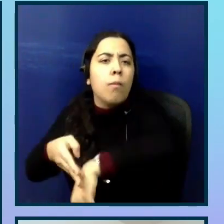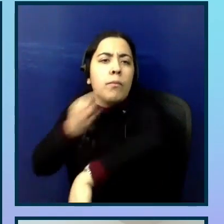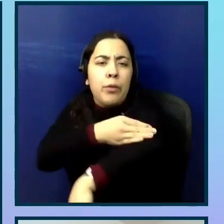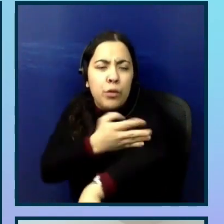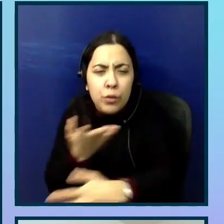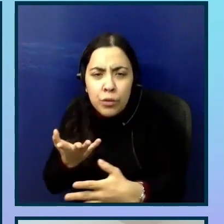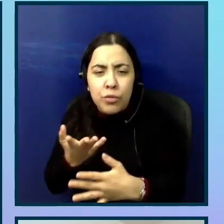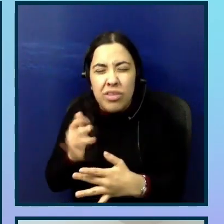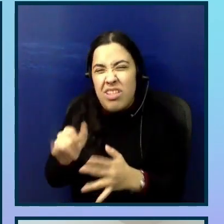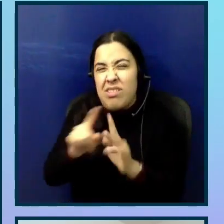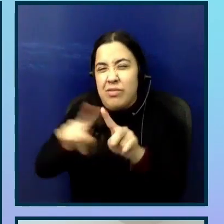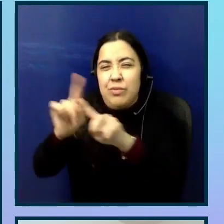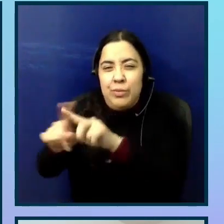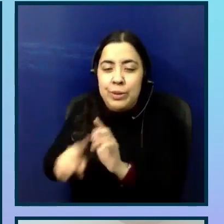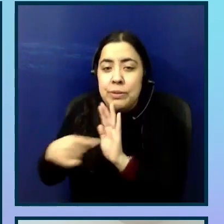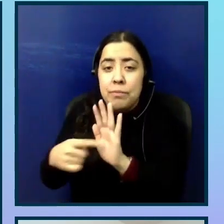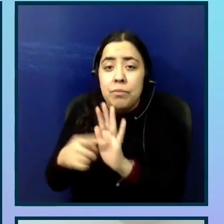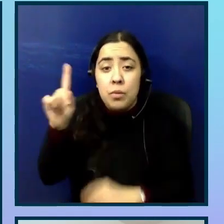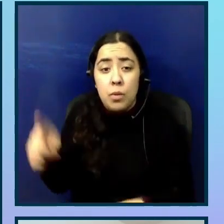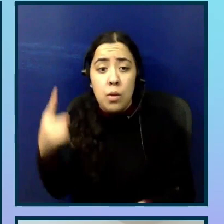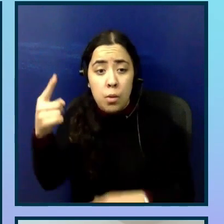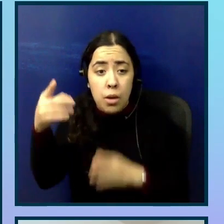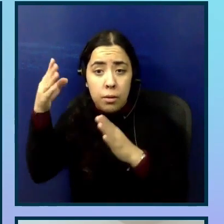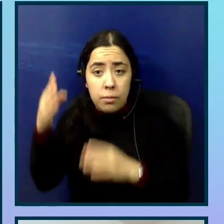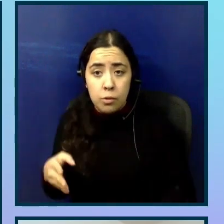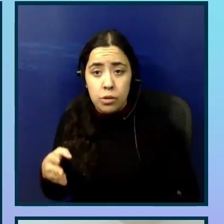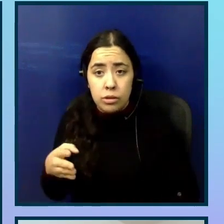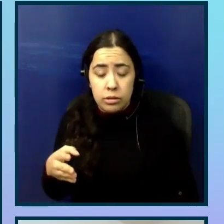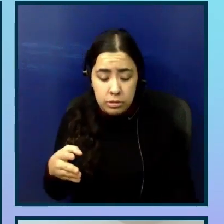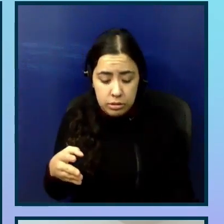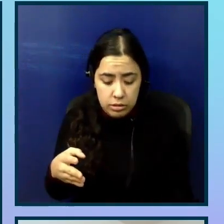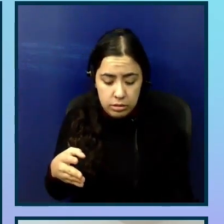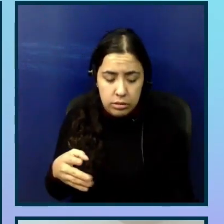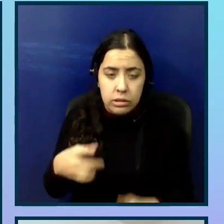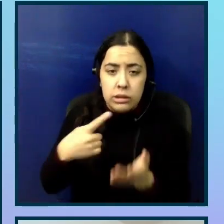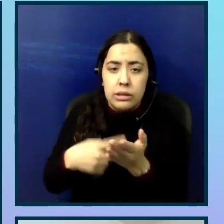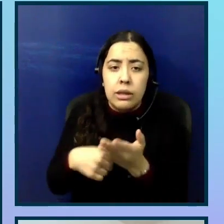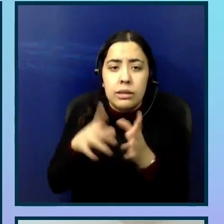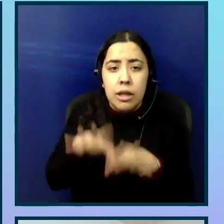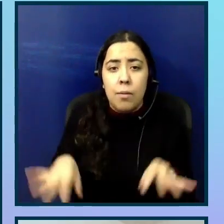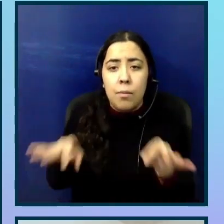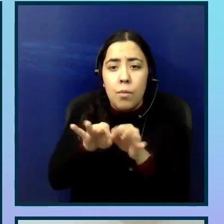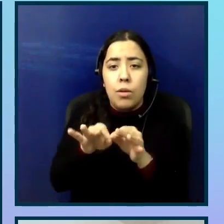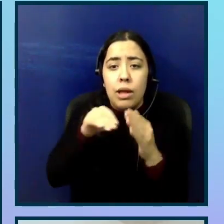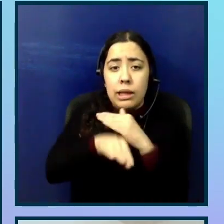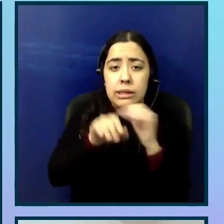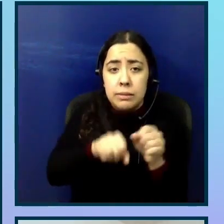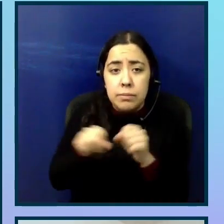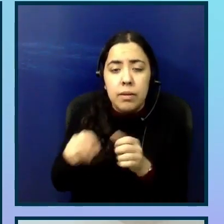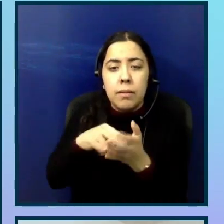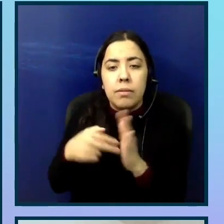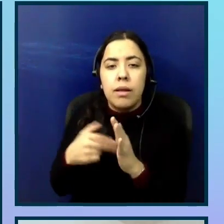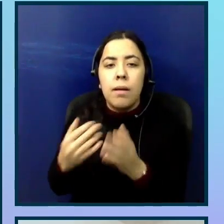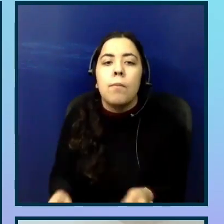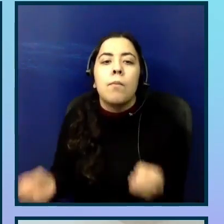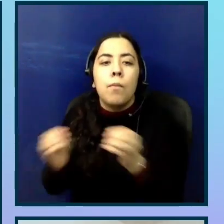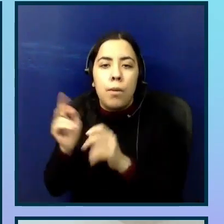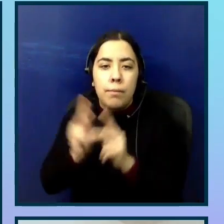Instead of just one person shouting about the importance of accessibility, there's a chorus of people. Next slide.